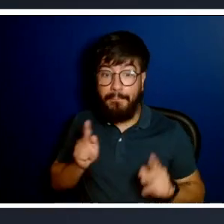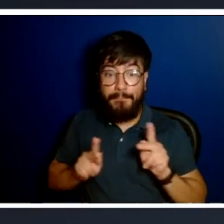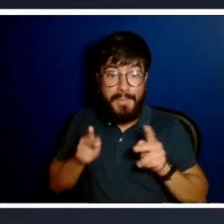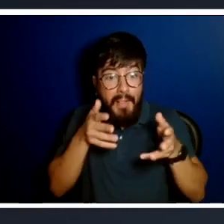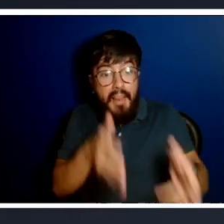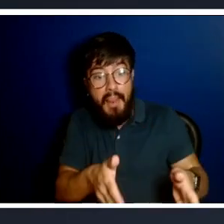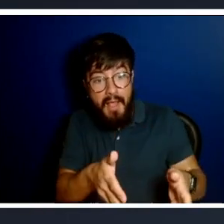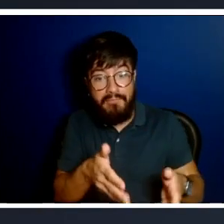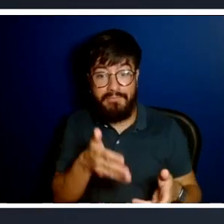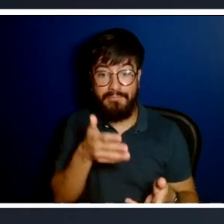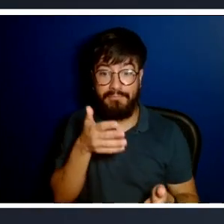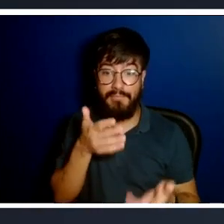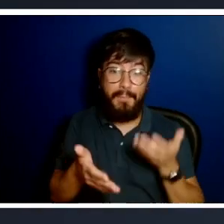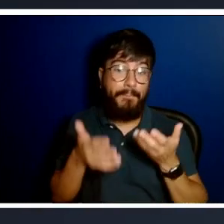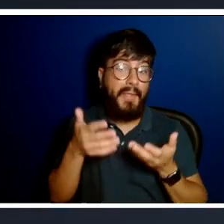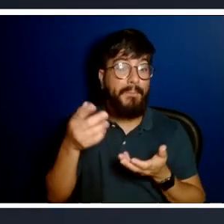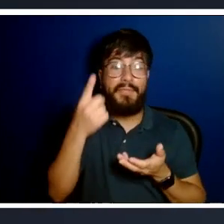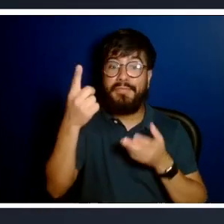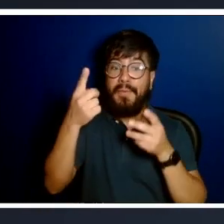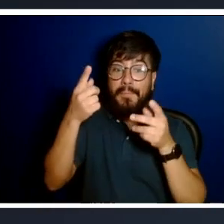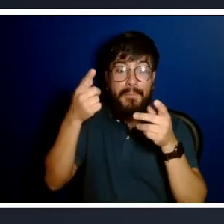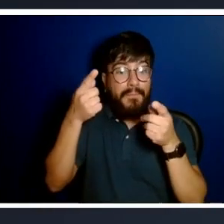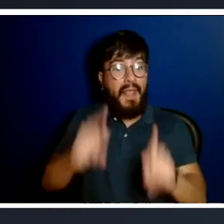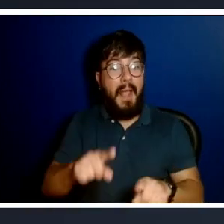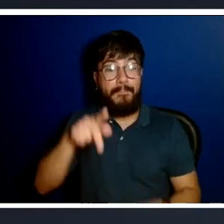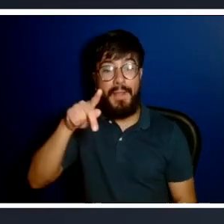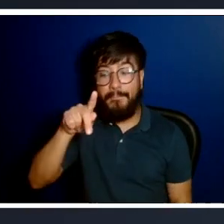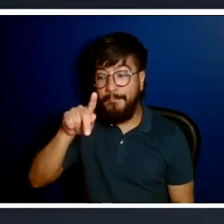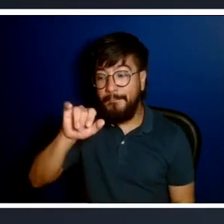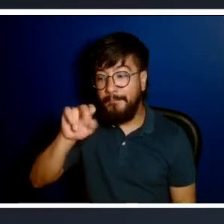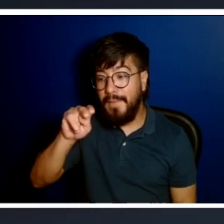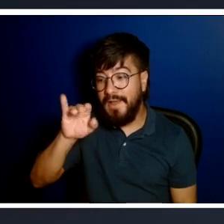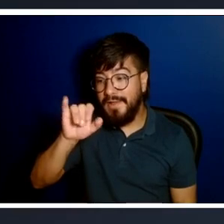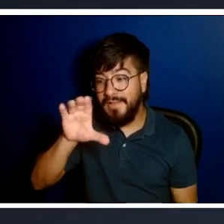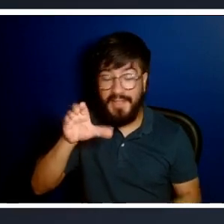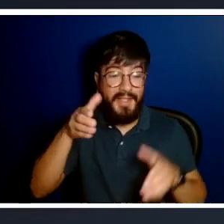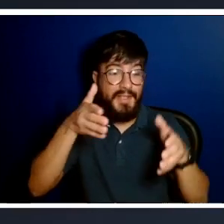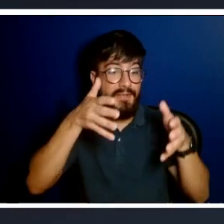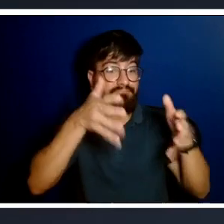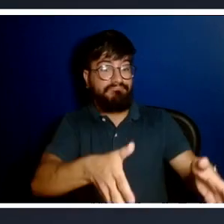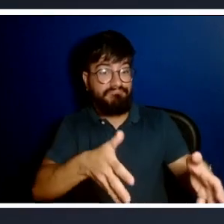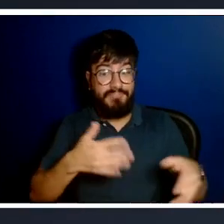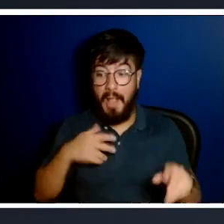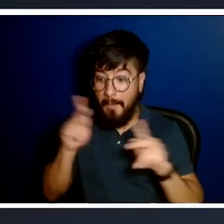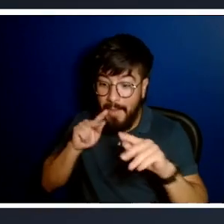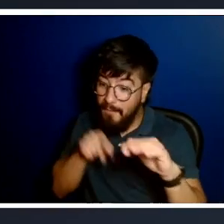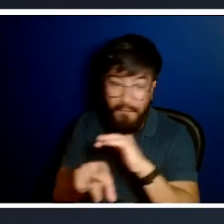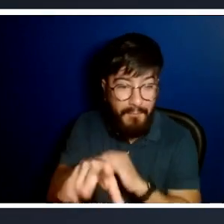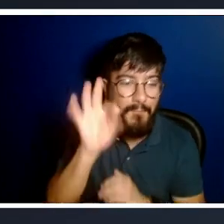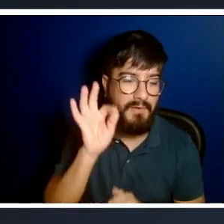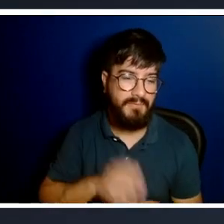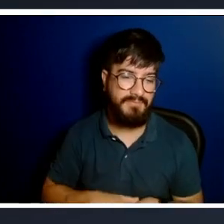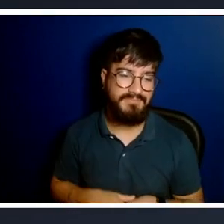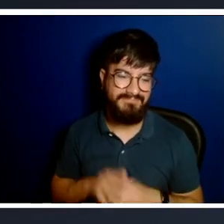picnic or something like that, and they sometimes like fruit and different plants. But generally,